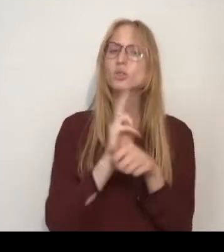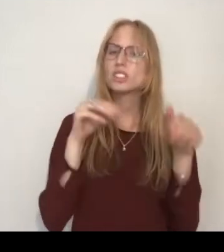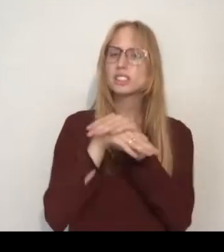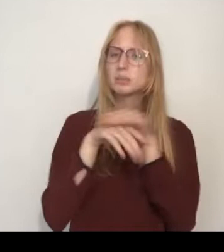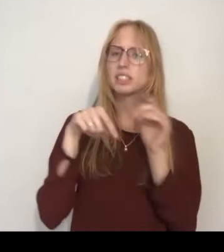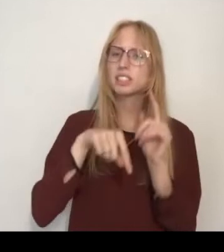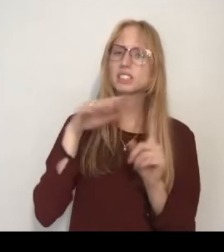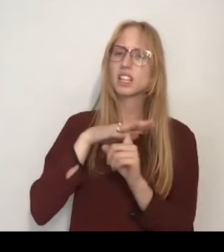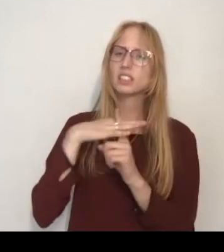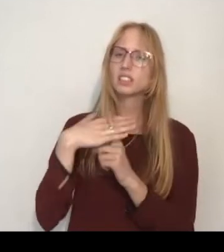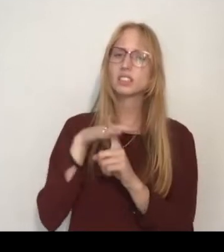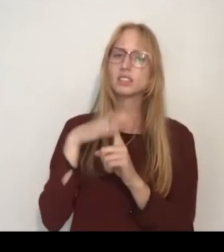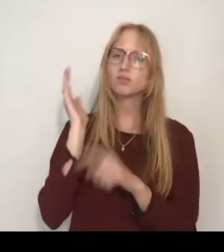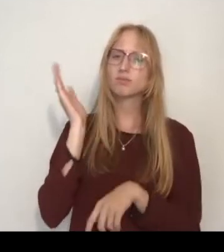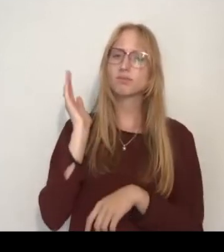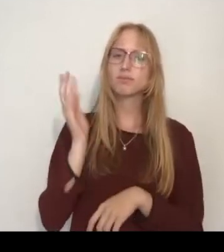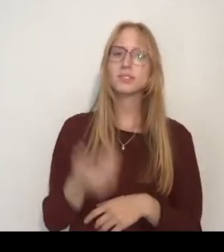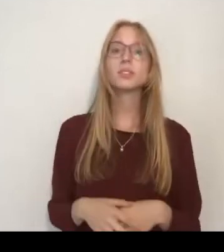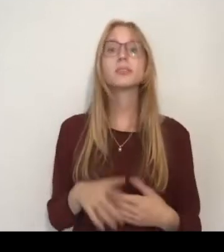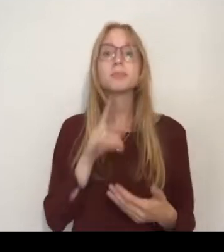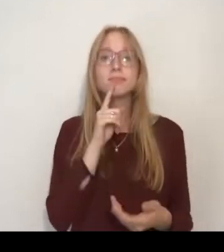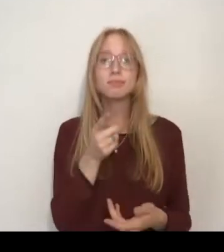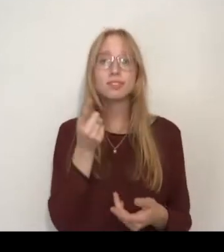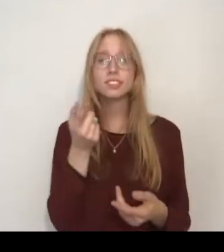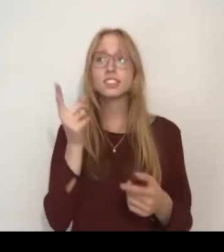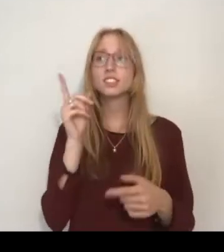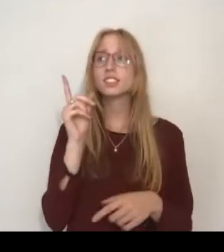In what context am I using accessibility for this presentation?